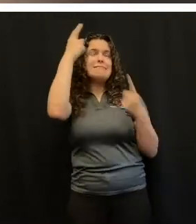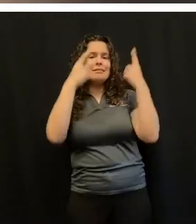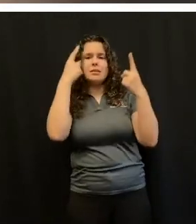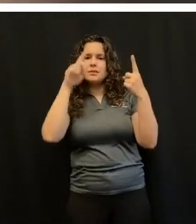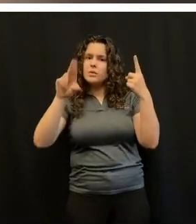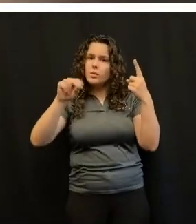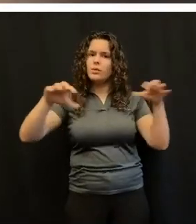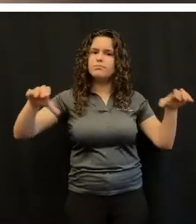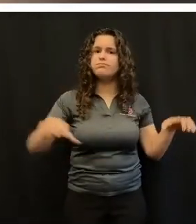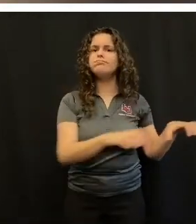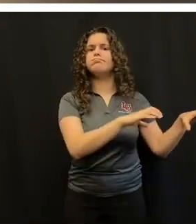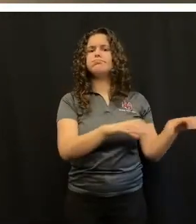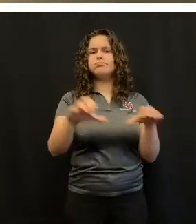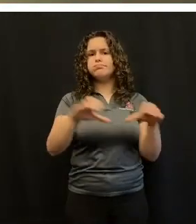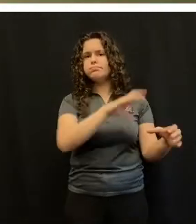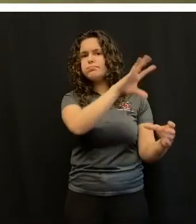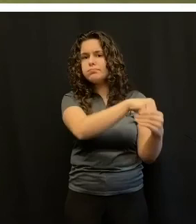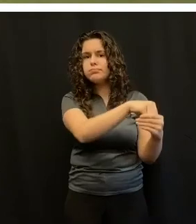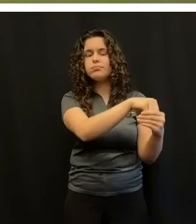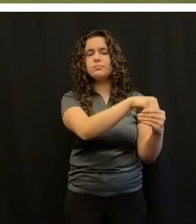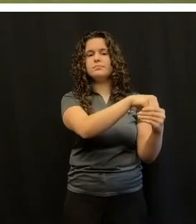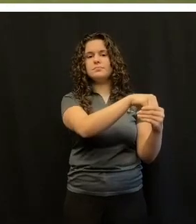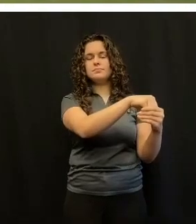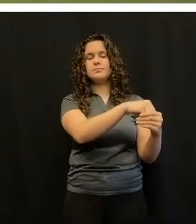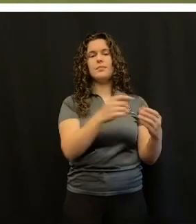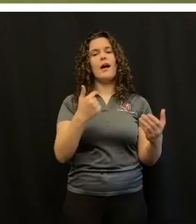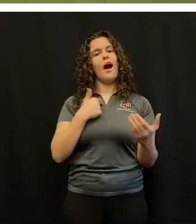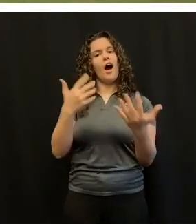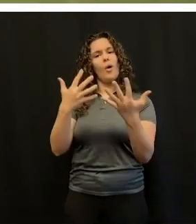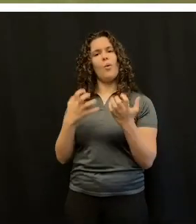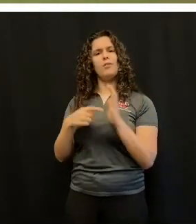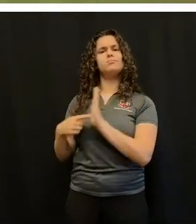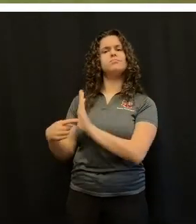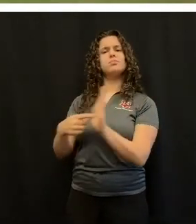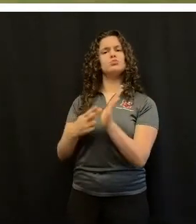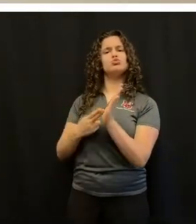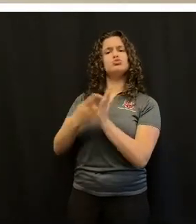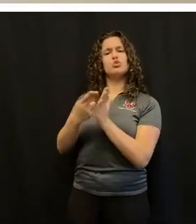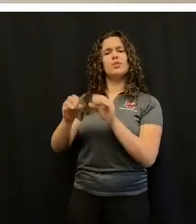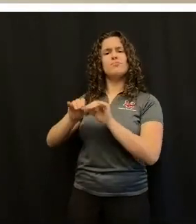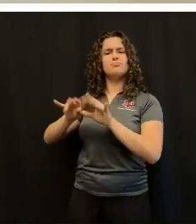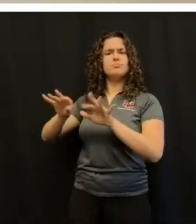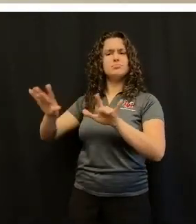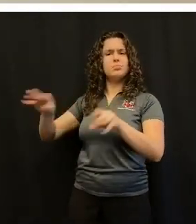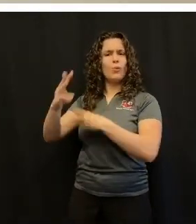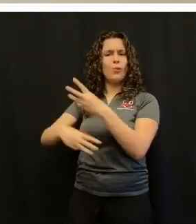[Sara] I want to be the voice that shares truth with the world. [Alissa] In times of uncertainty,